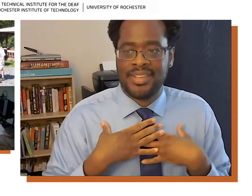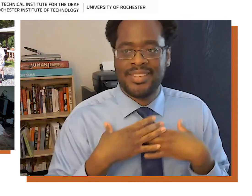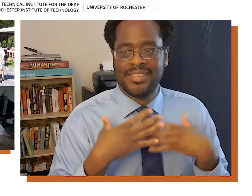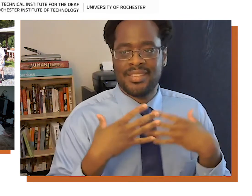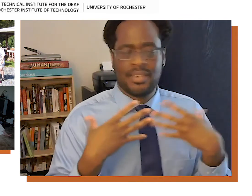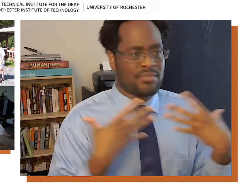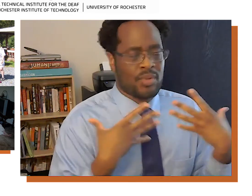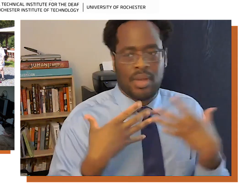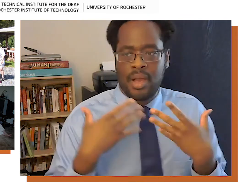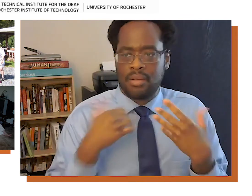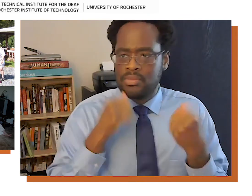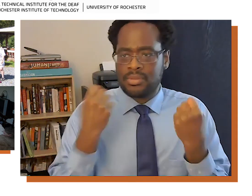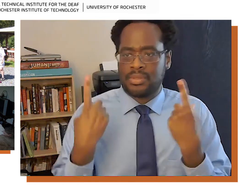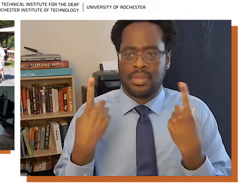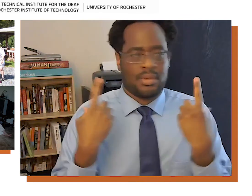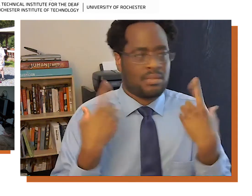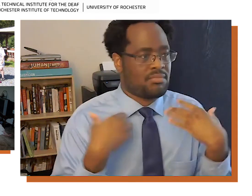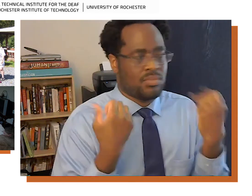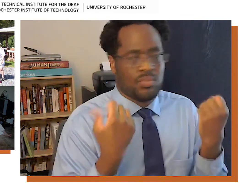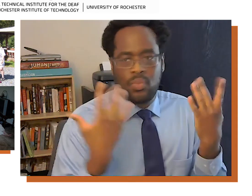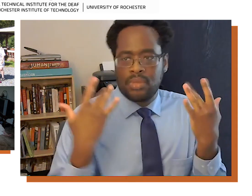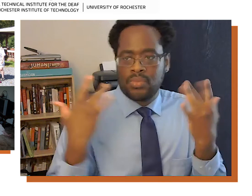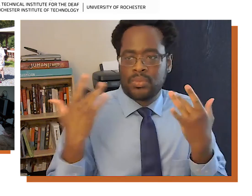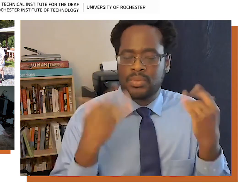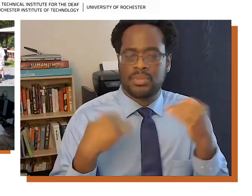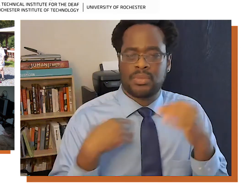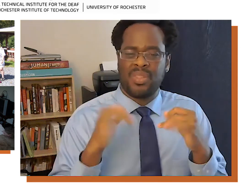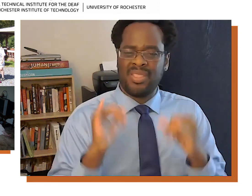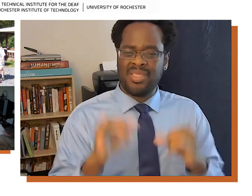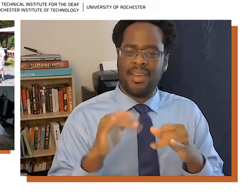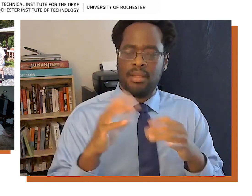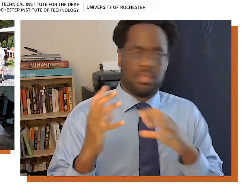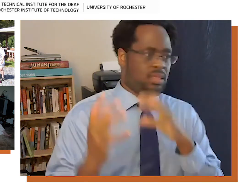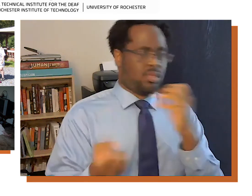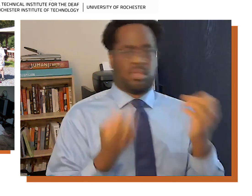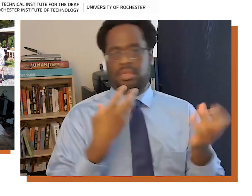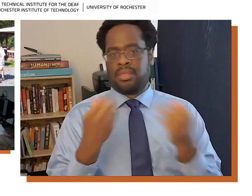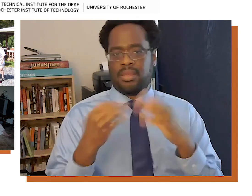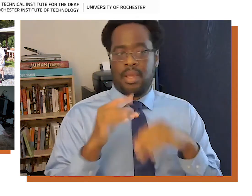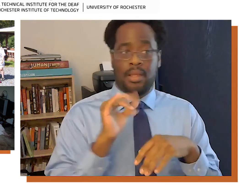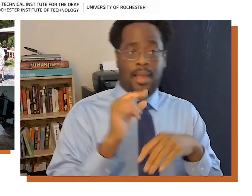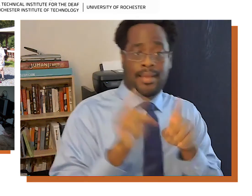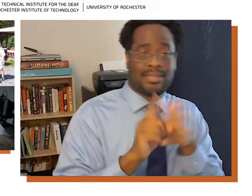because I wasn't Deaf enough, and I didn't always understand those comments that I was getting from people.